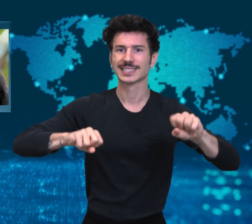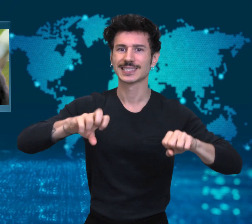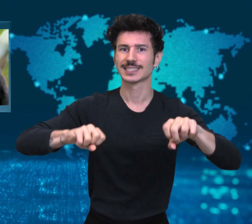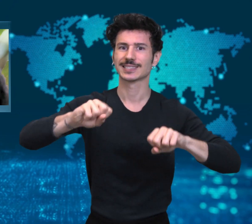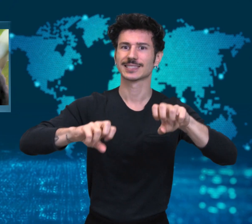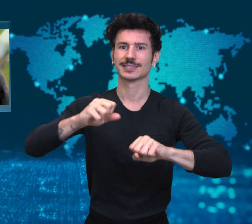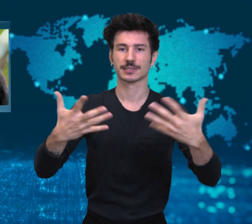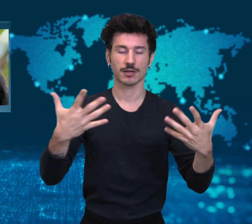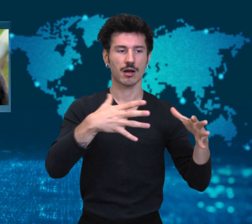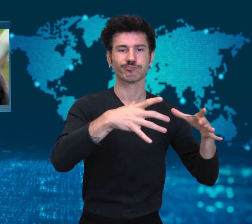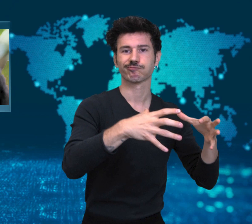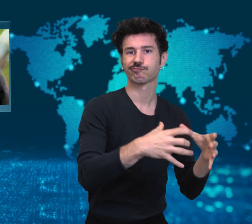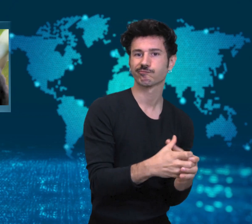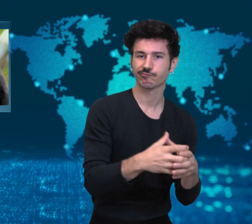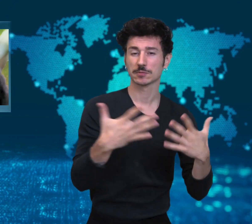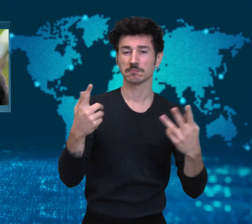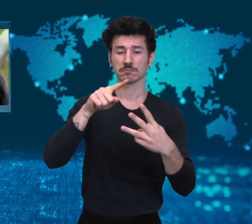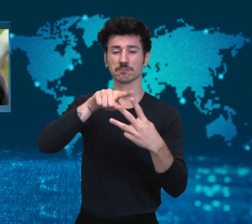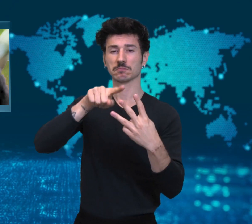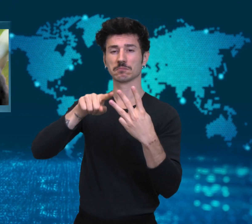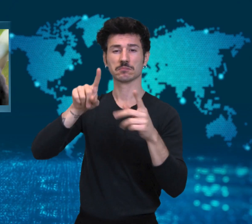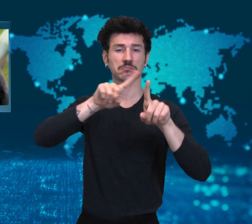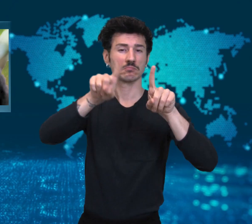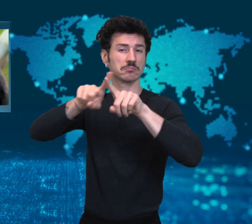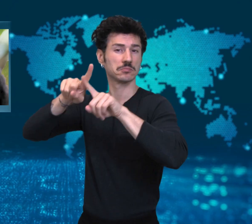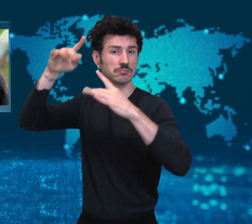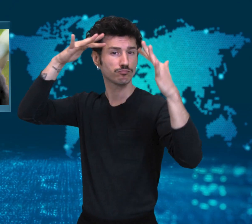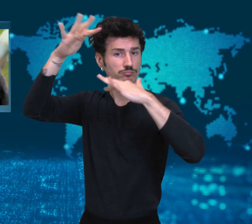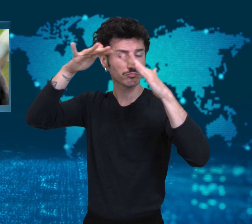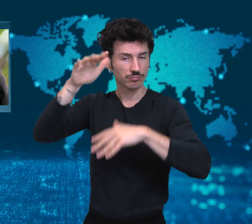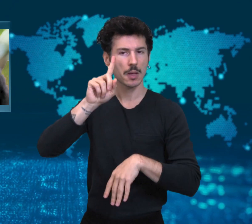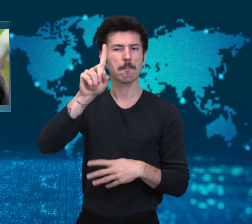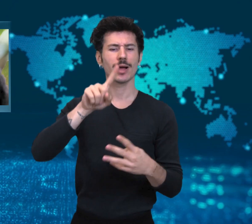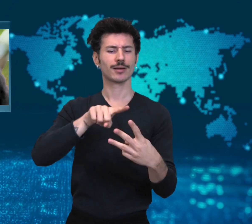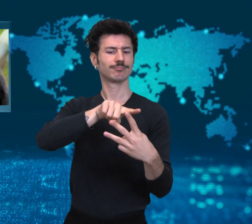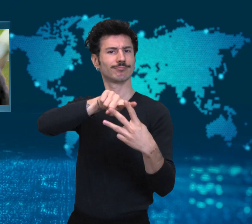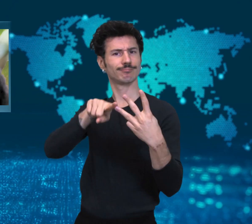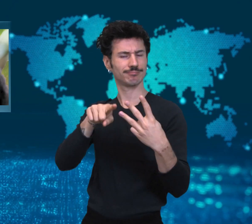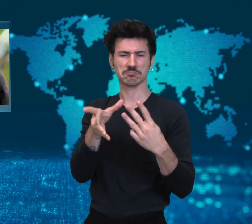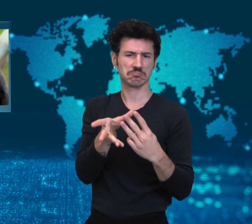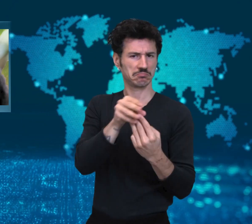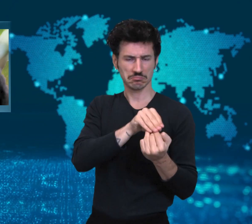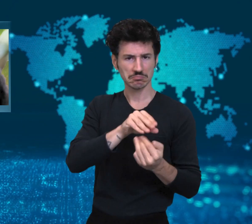introduced to the continent because both animals compete